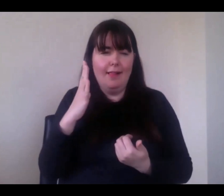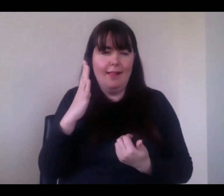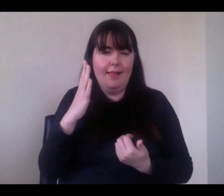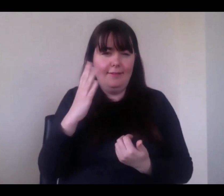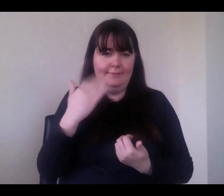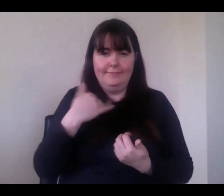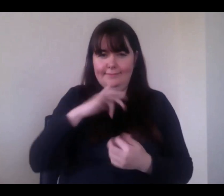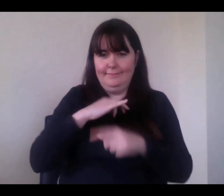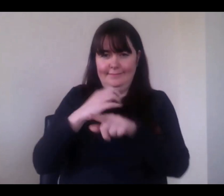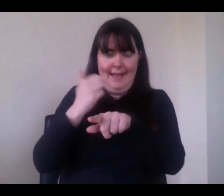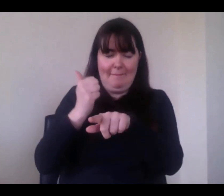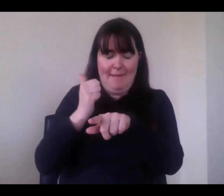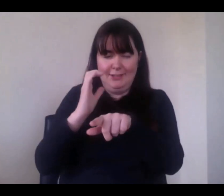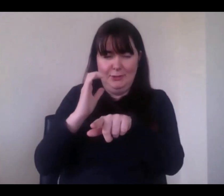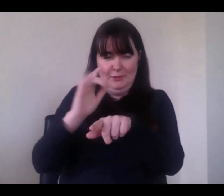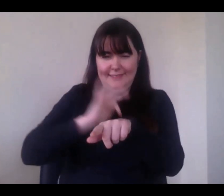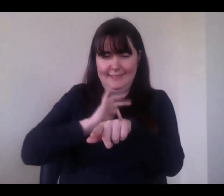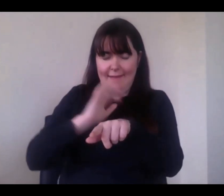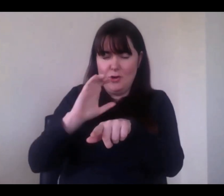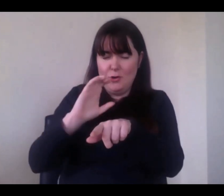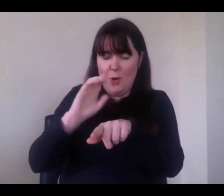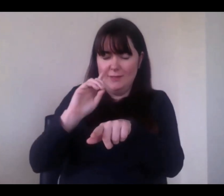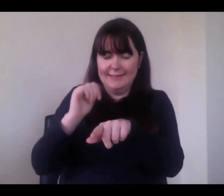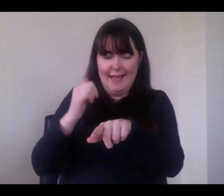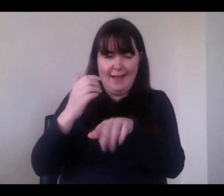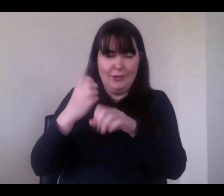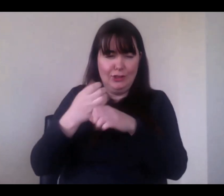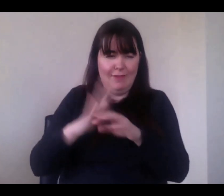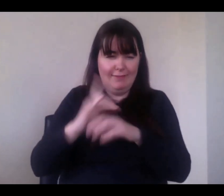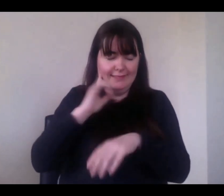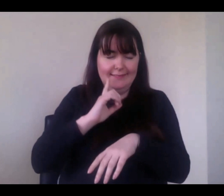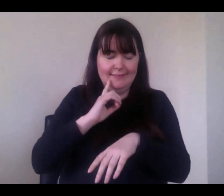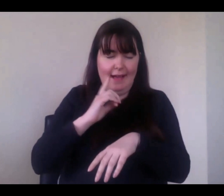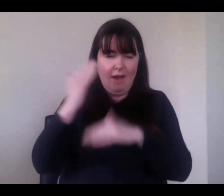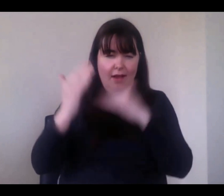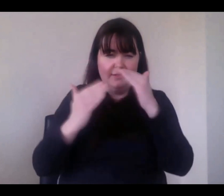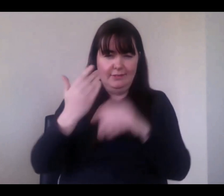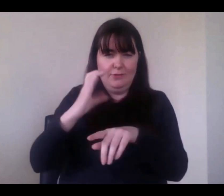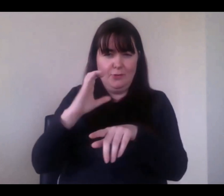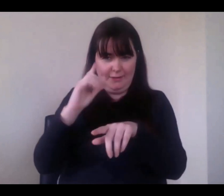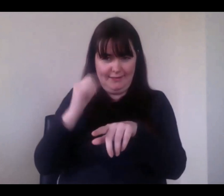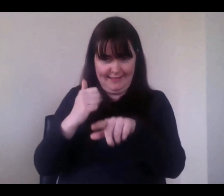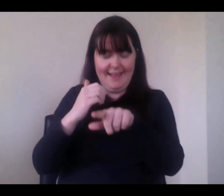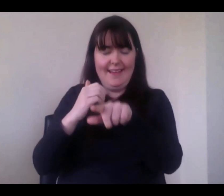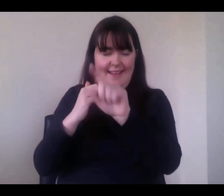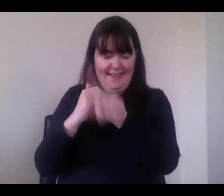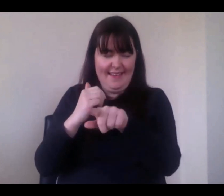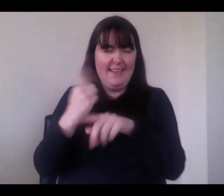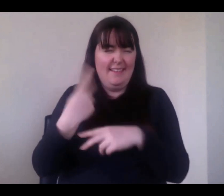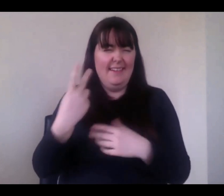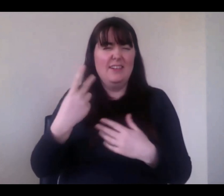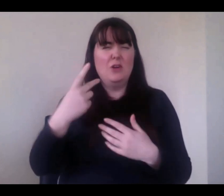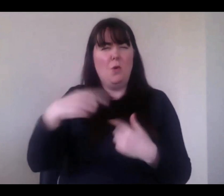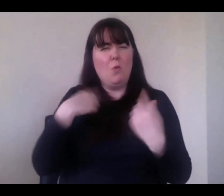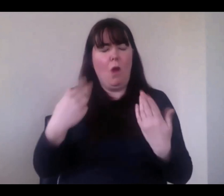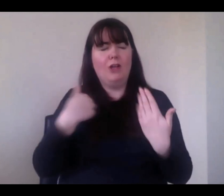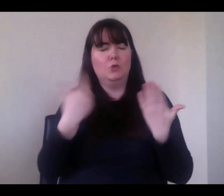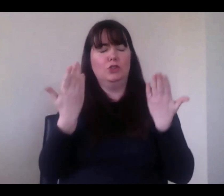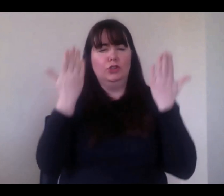Amanda is a CODA (child of a Deaf adult), she'll speak for herself, I'm sure. She's a CODA, which means her mum